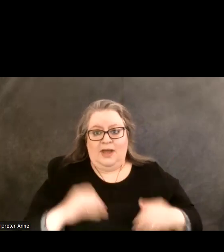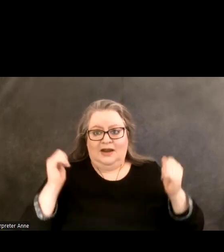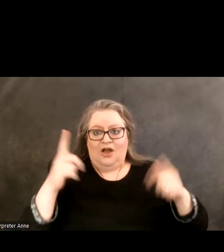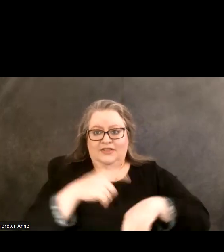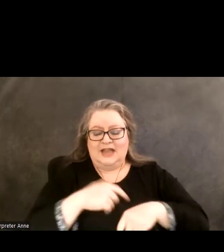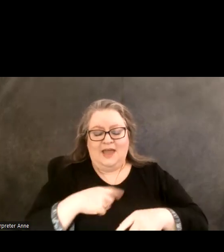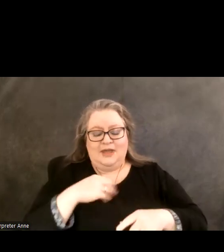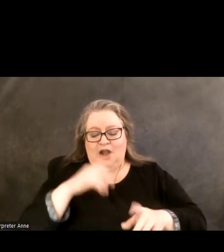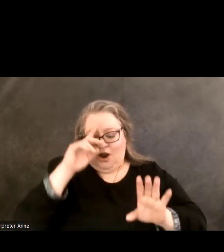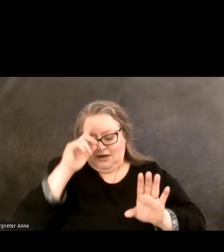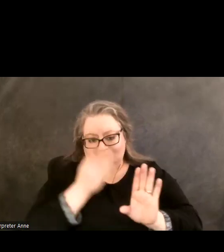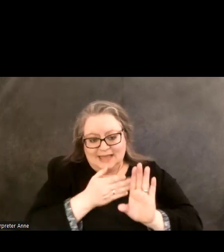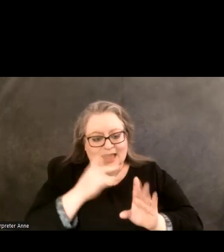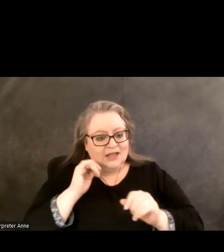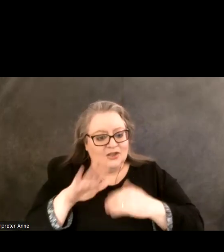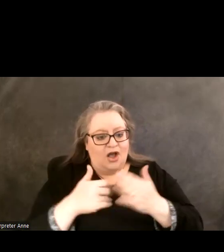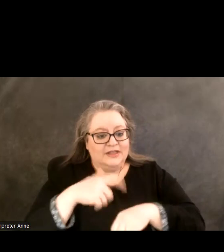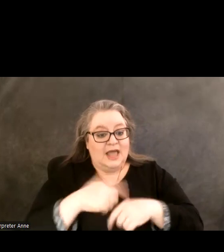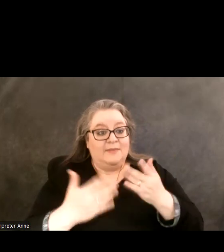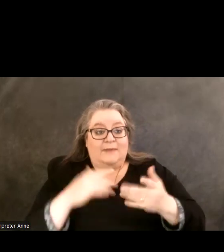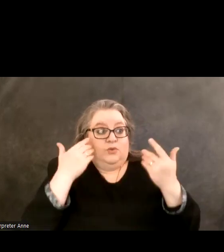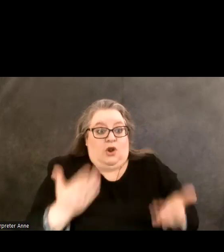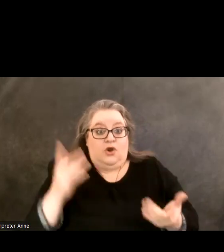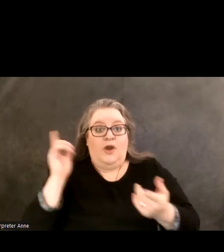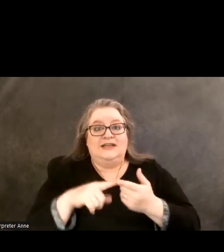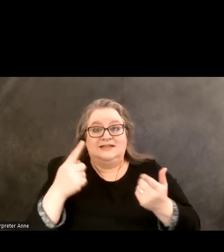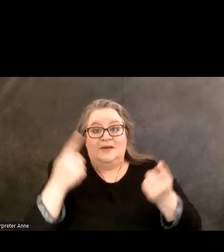all the time and we may not know until something happens but just